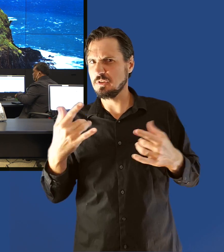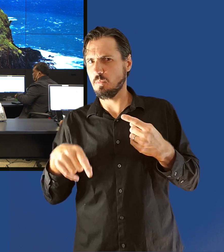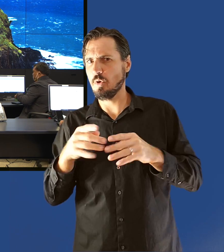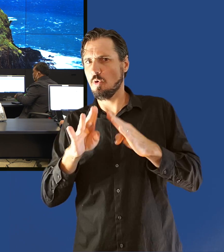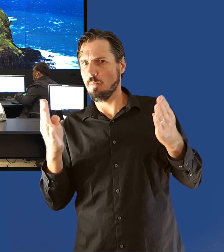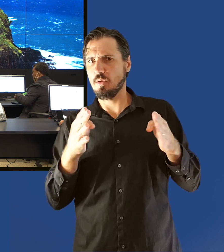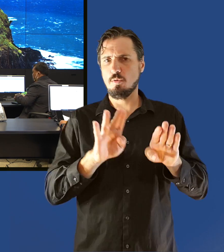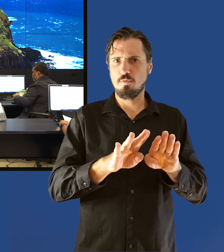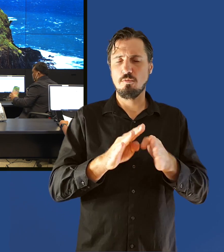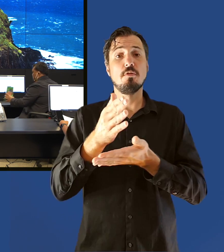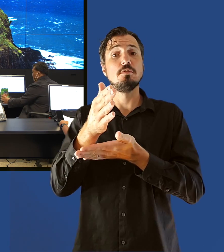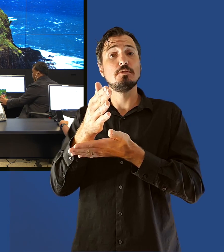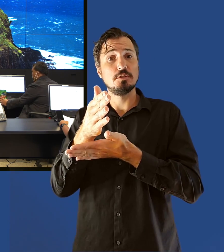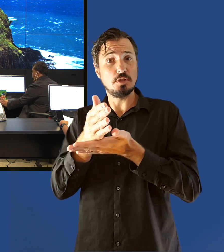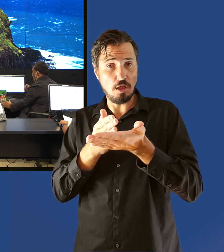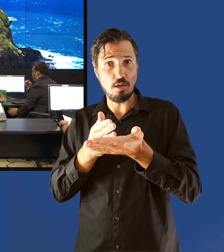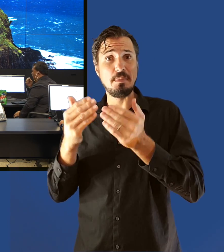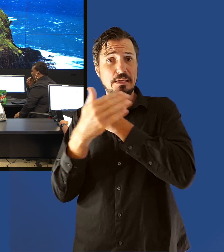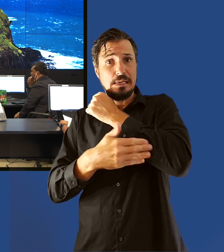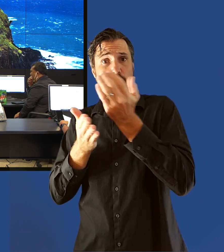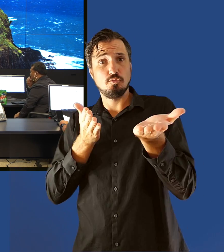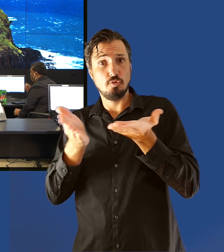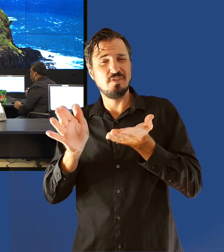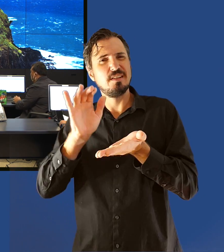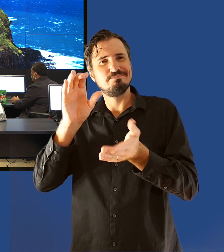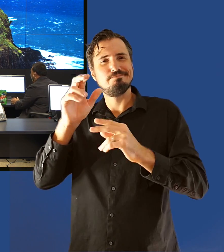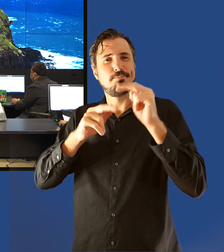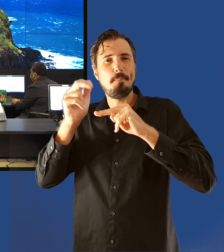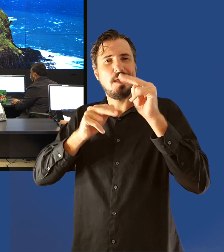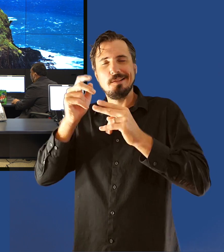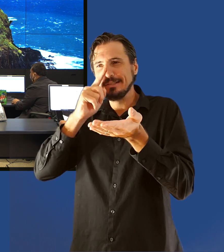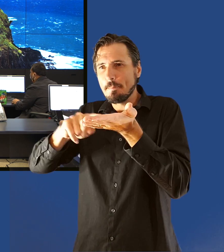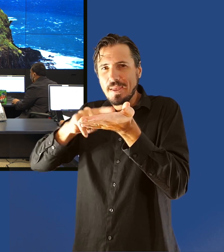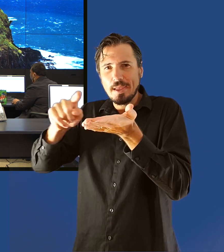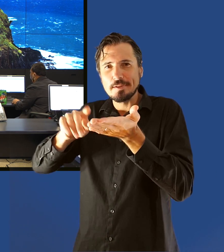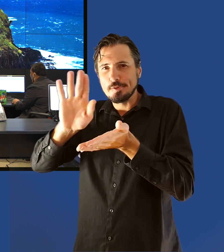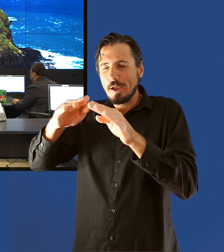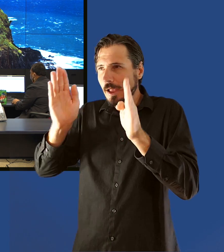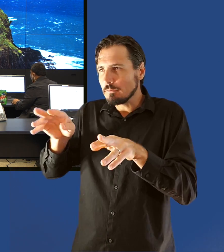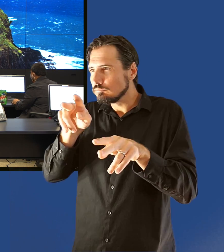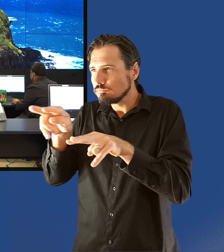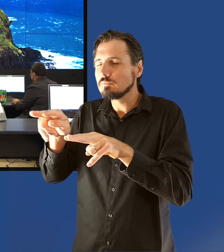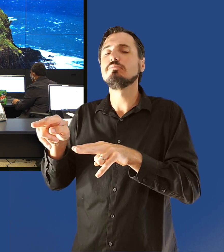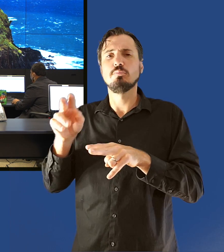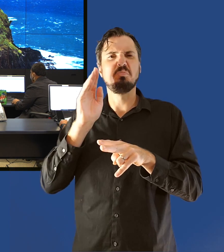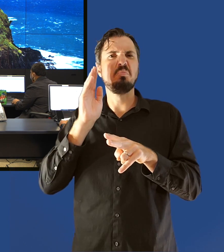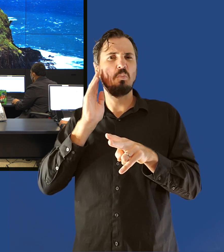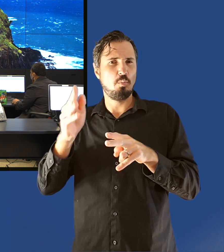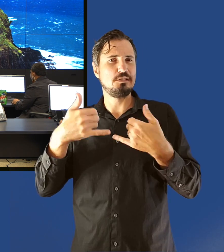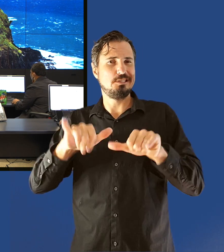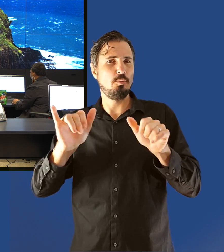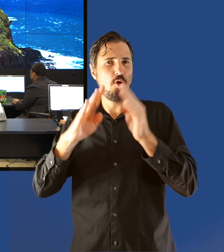will remain available by request on Fridays. We would urge you to continue checking with the individual County Departments to get the latest operational plan.